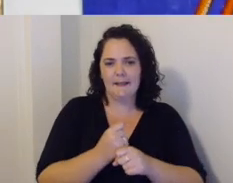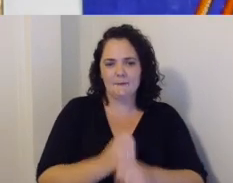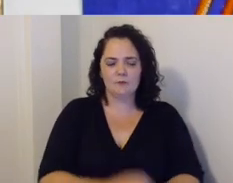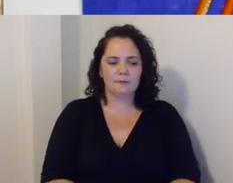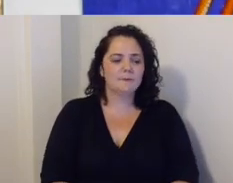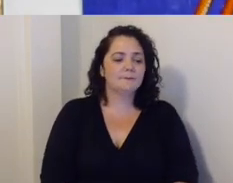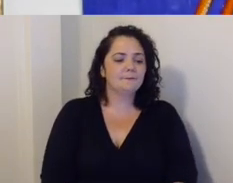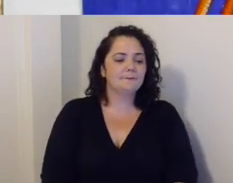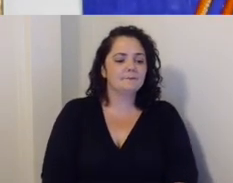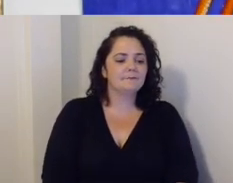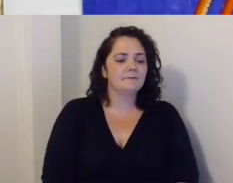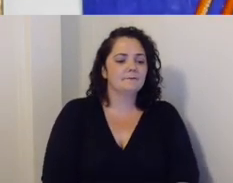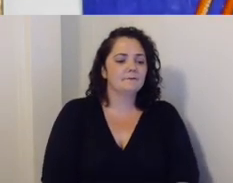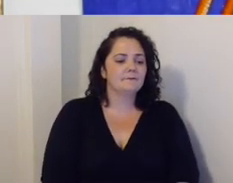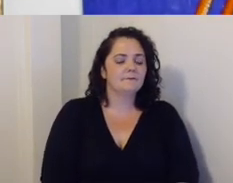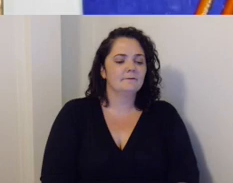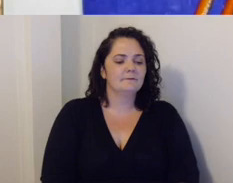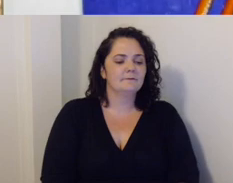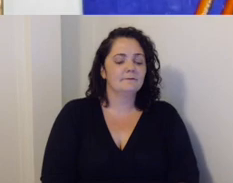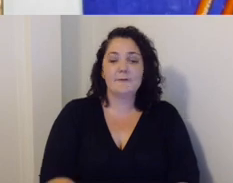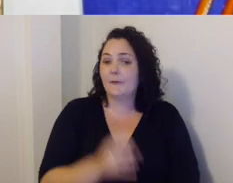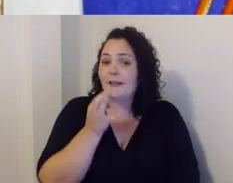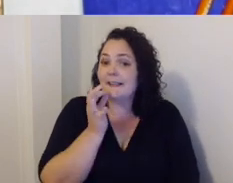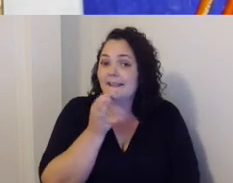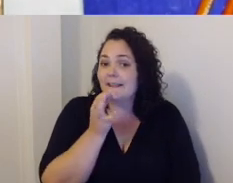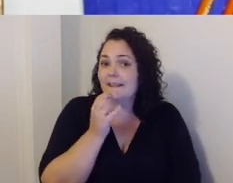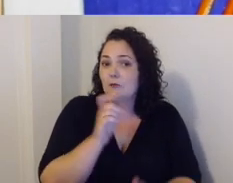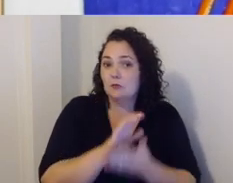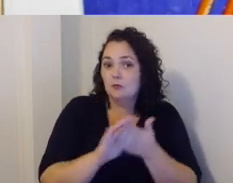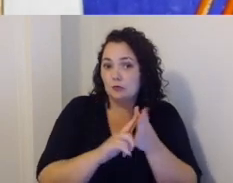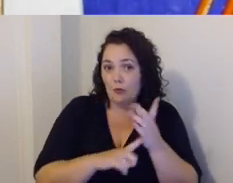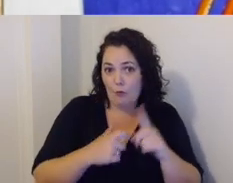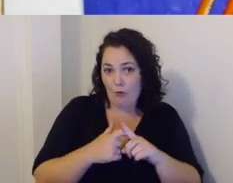if I were going to do this with my chalk, I'm just going to knock out a little bit of my chalk here